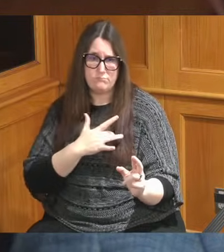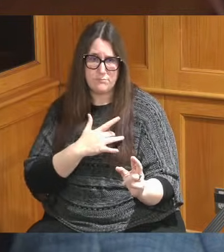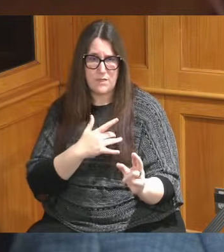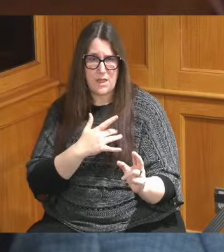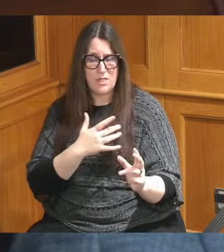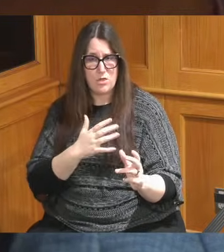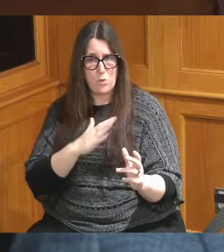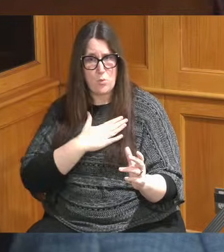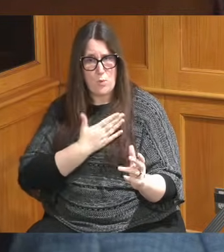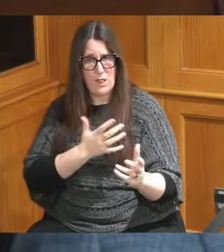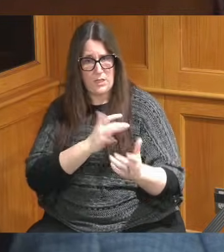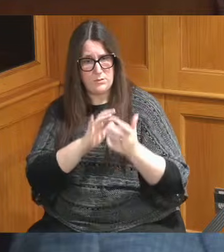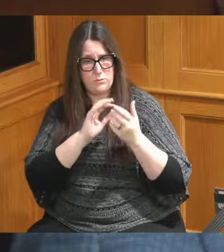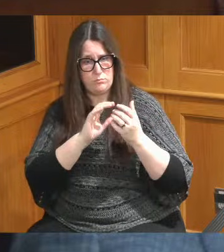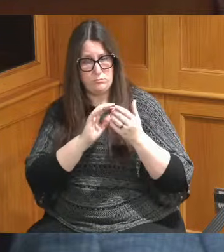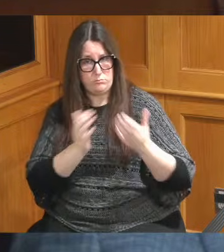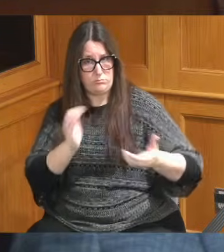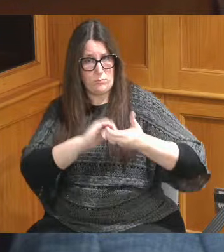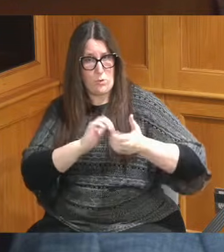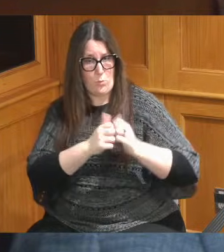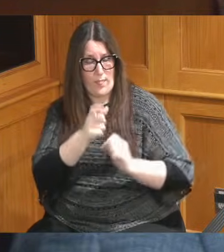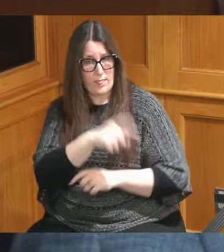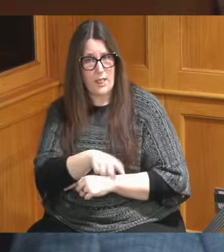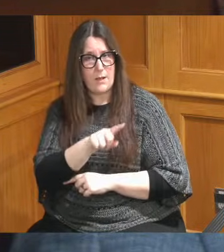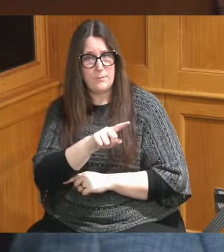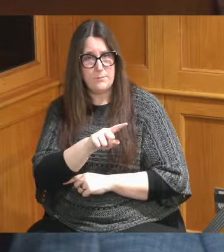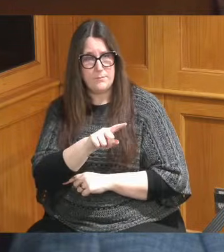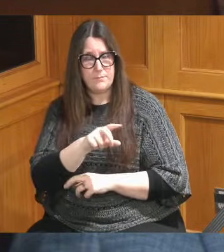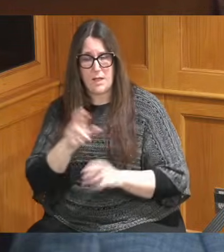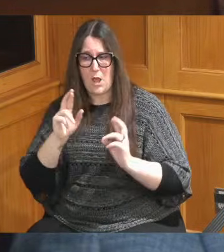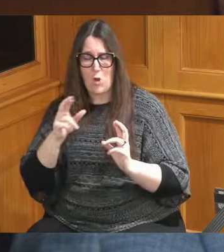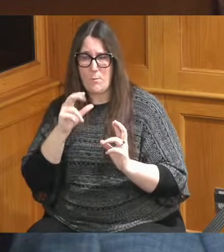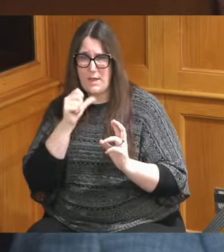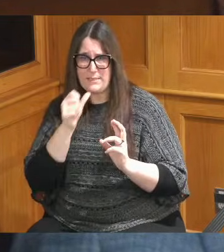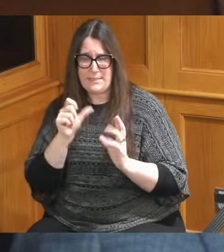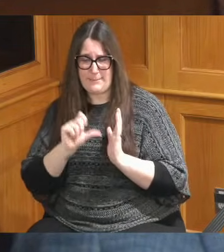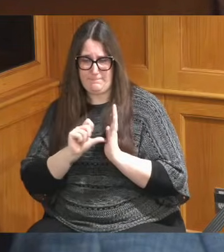keep kids safe. So, I just want to clarify. I hope I didn't give that impression. the other thing